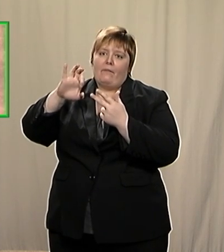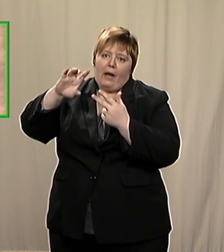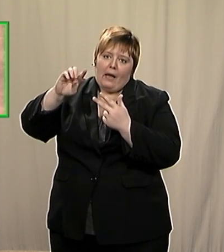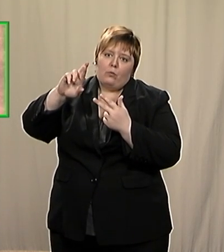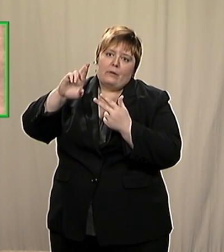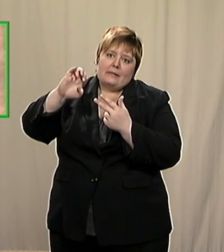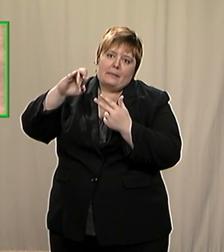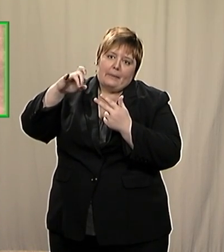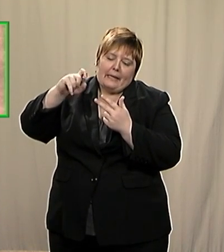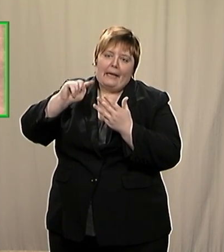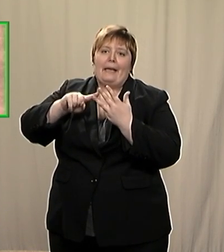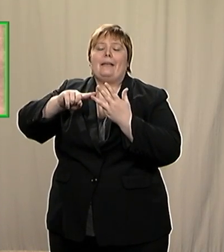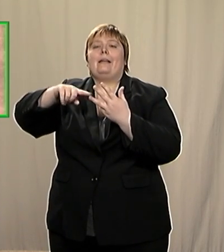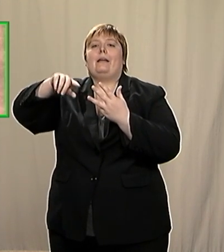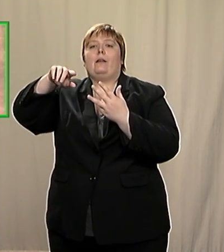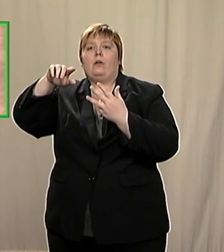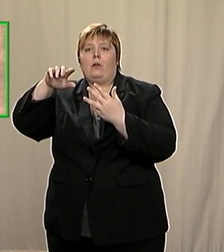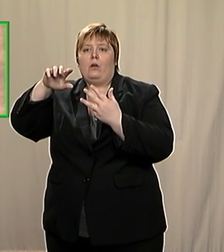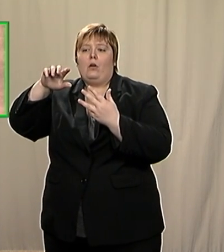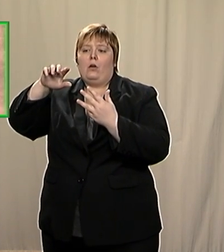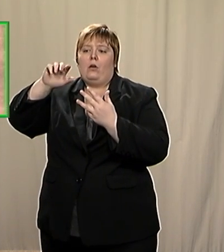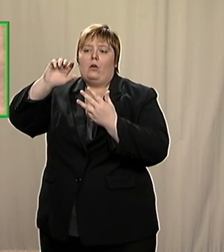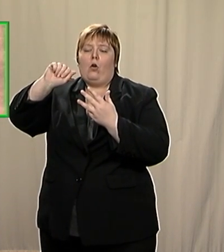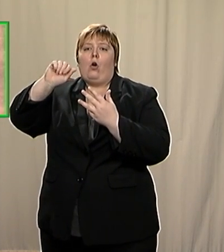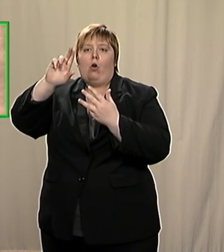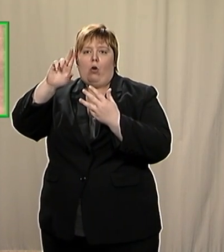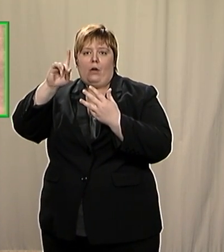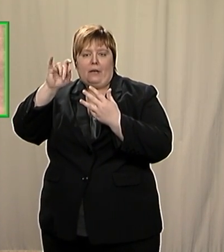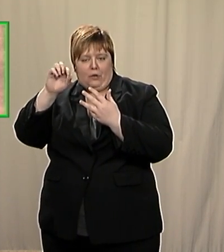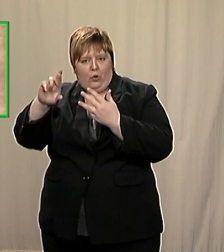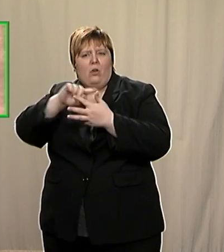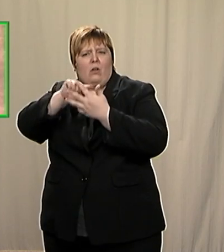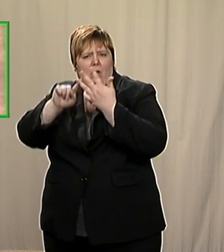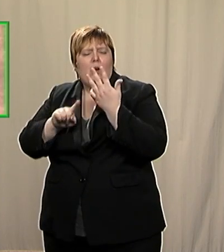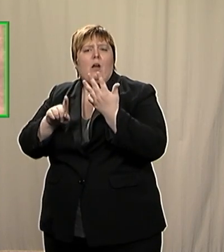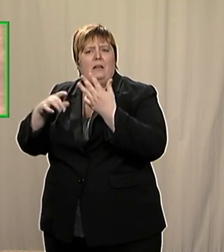We'll have examples about how the interpreter